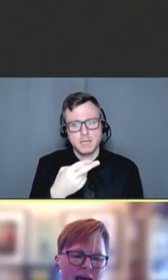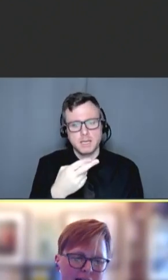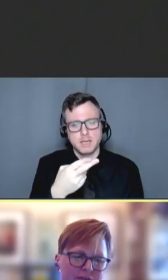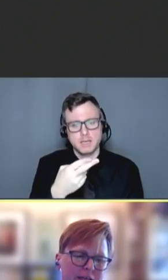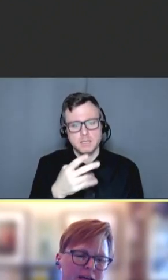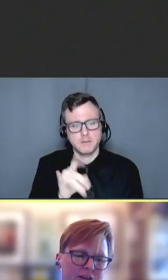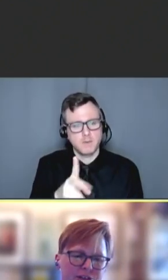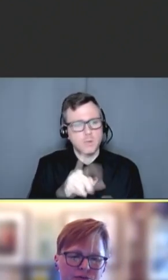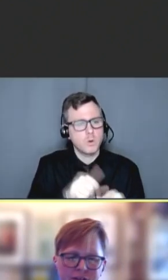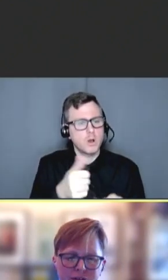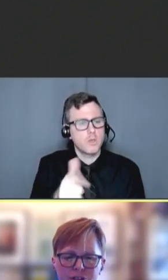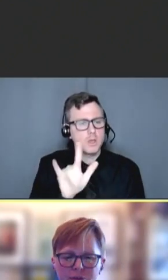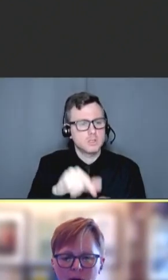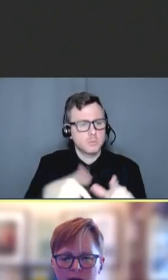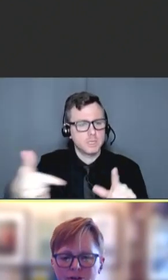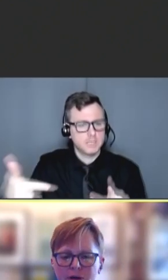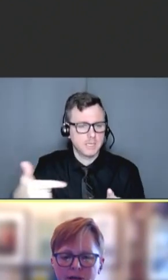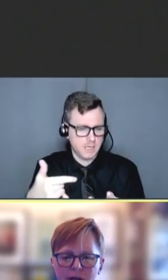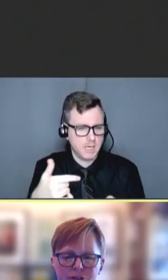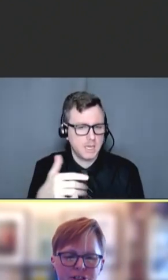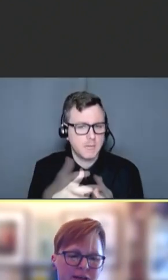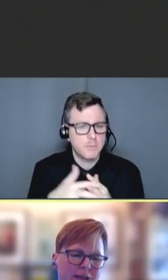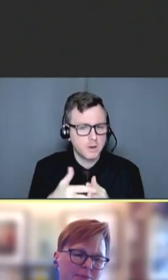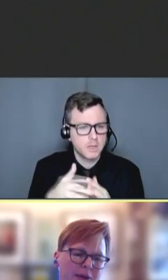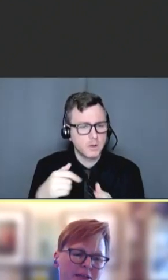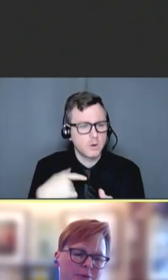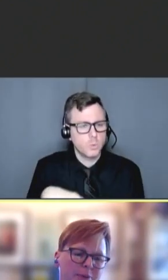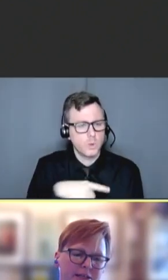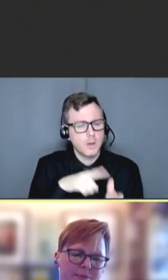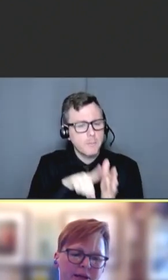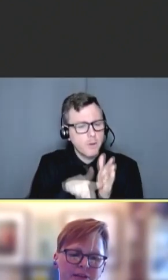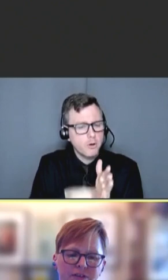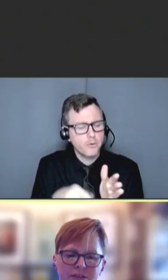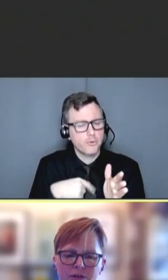has activity engaged in research to monitor and understand the impact of the pandemic